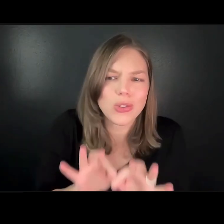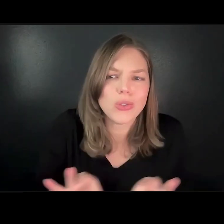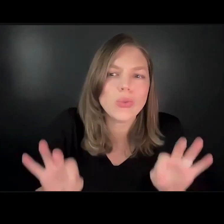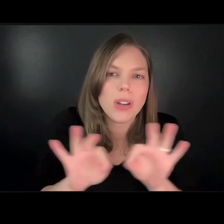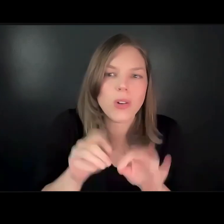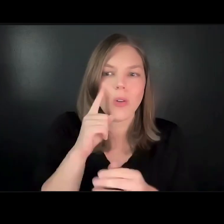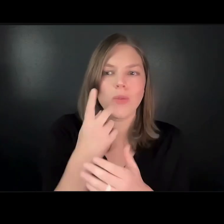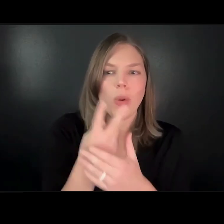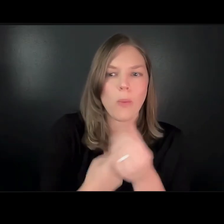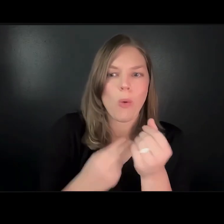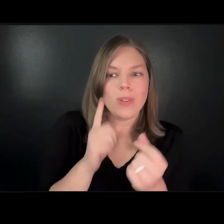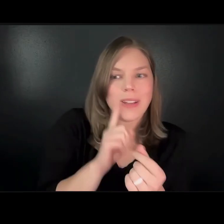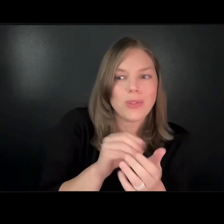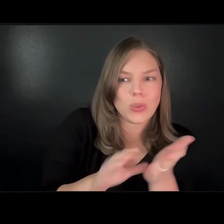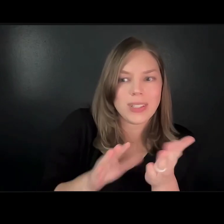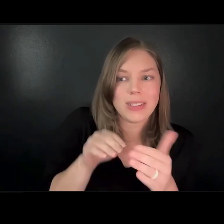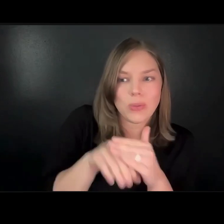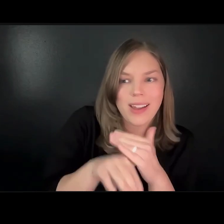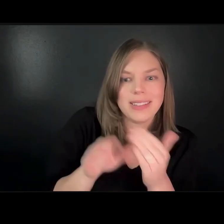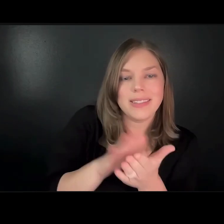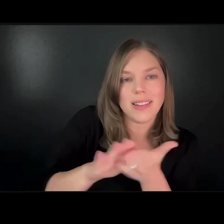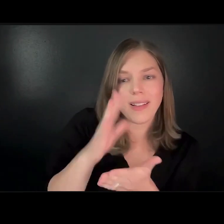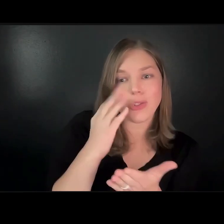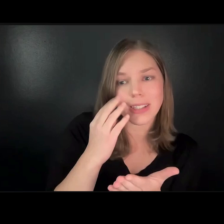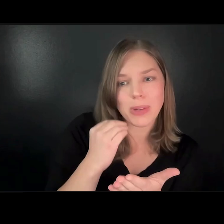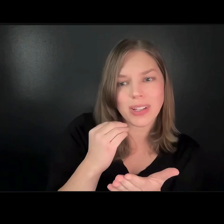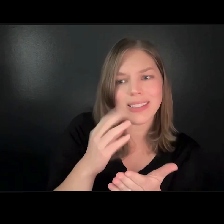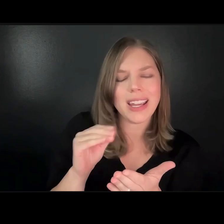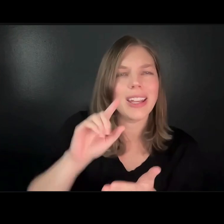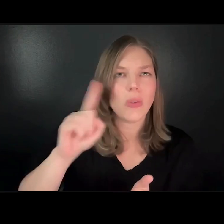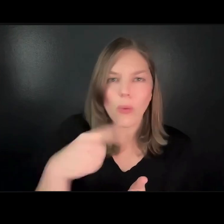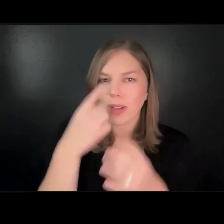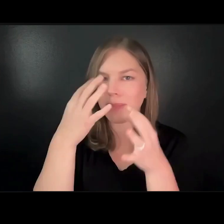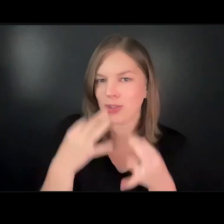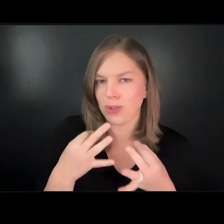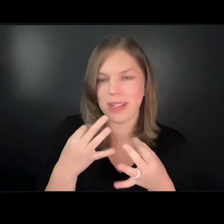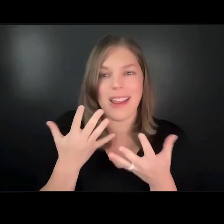Effective communication is critical for deaf students to access the college experience,